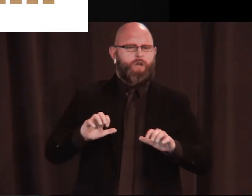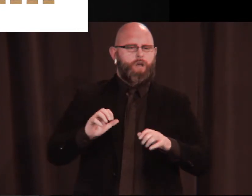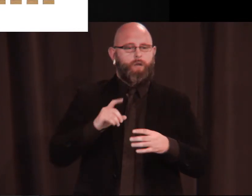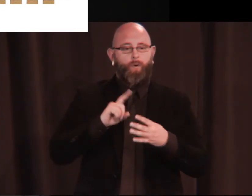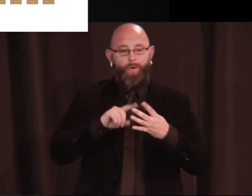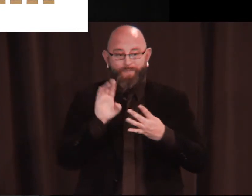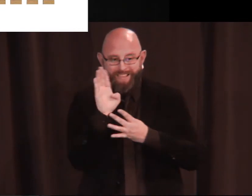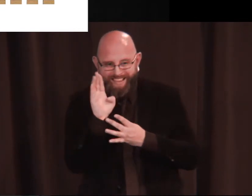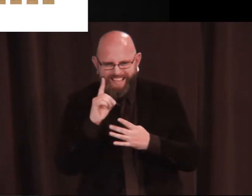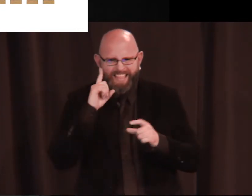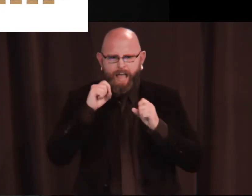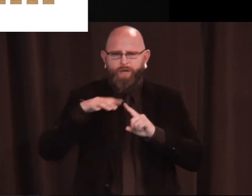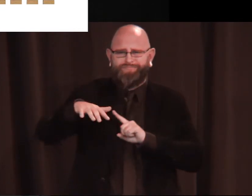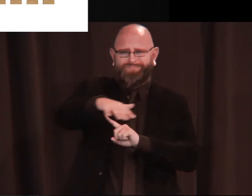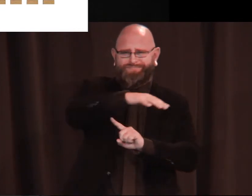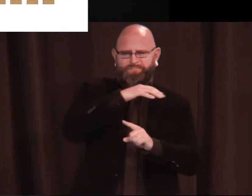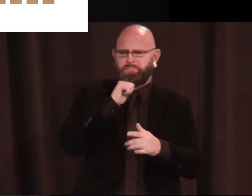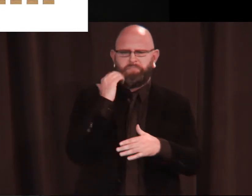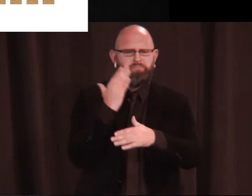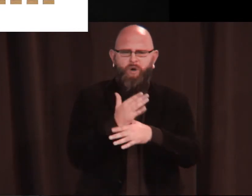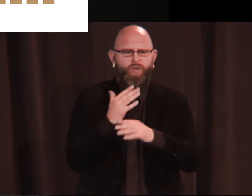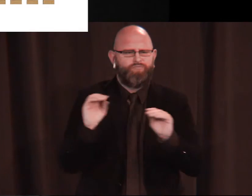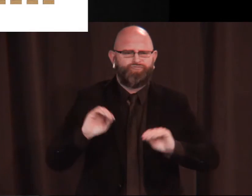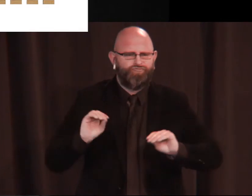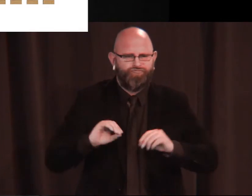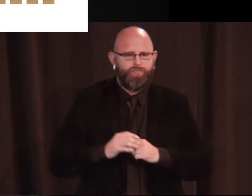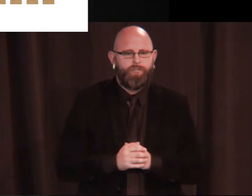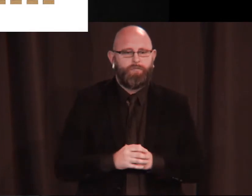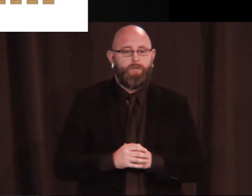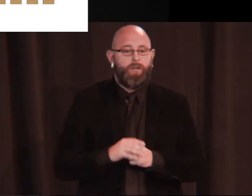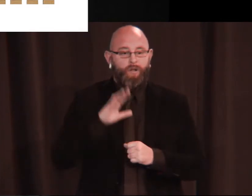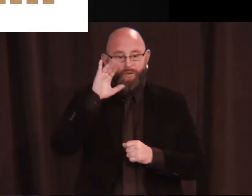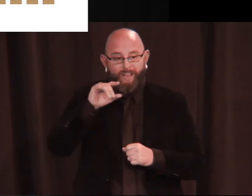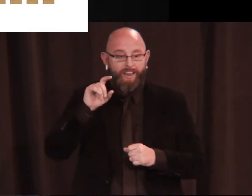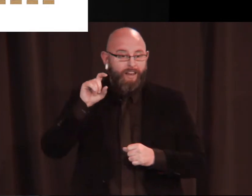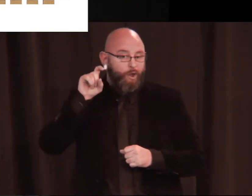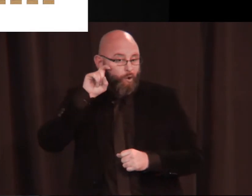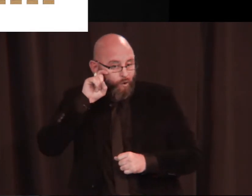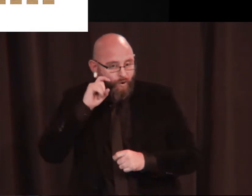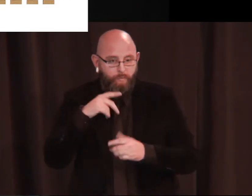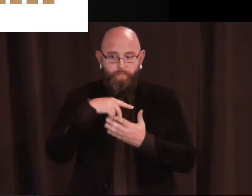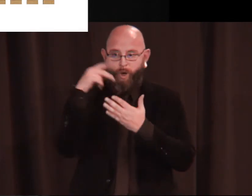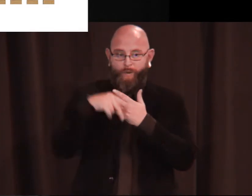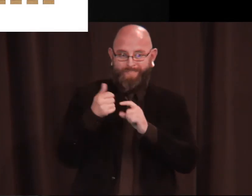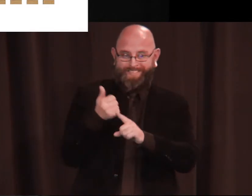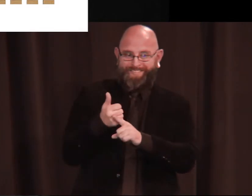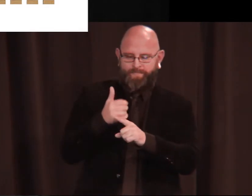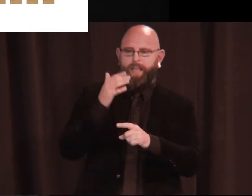because the hearing aids are programmed that if there is a loud event, they shouldn't amplify that sound, like fireworks going off.